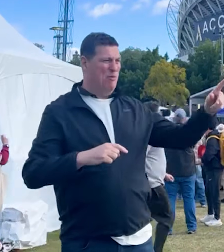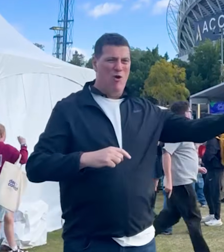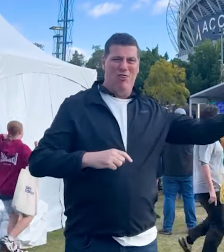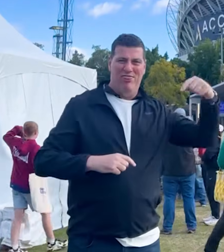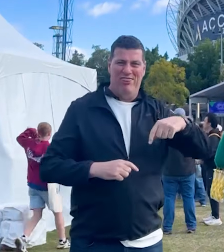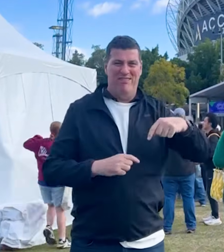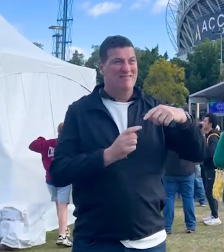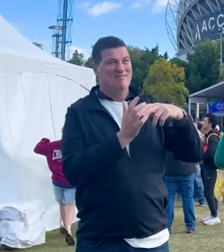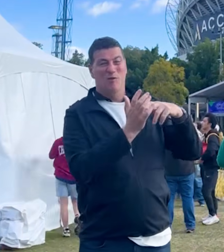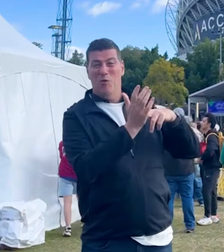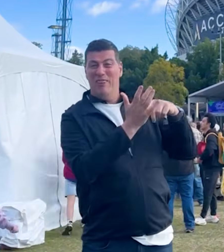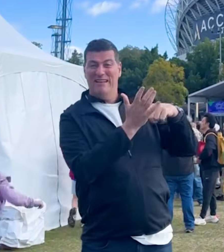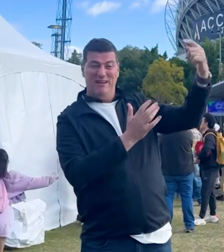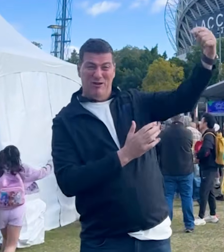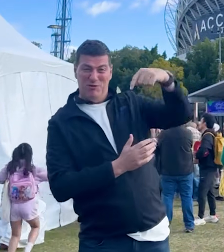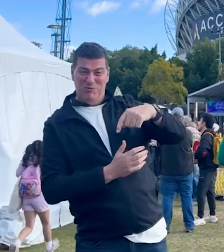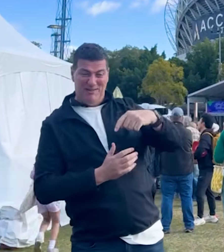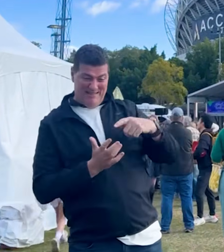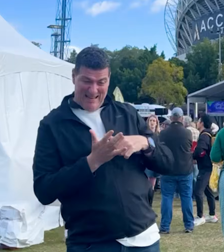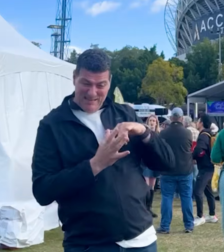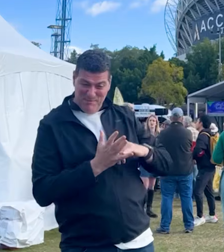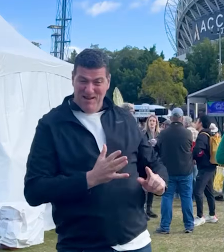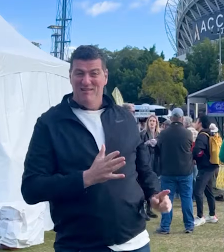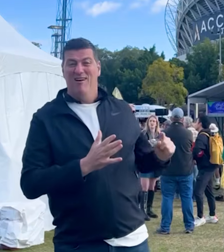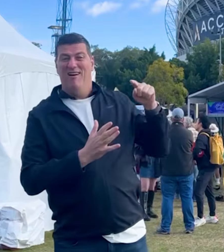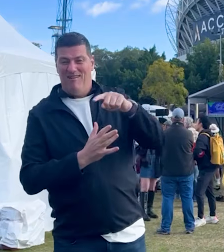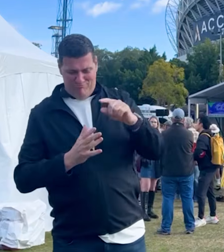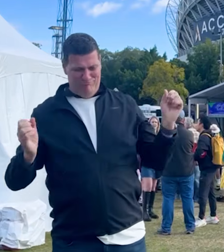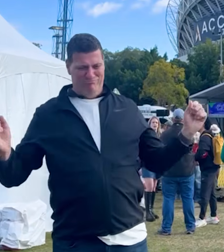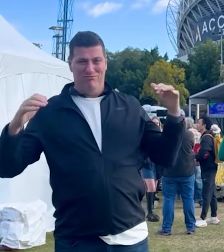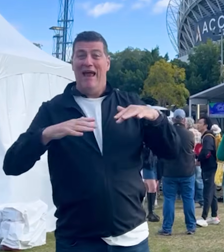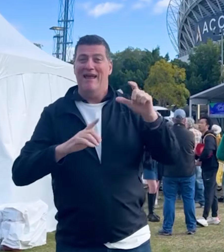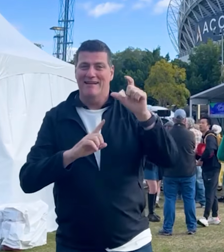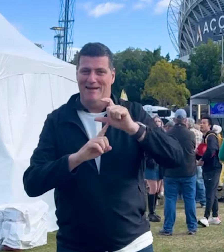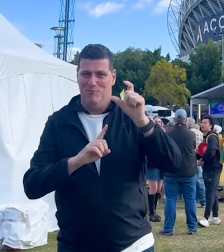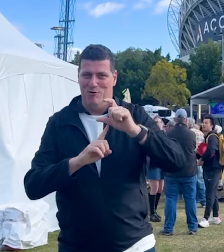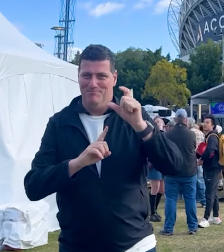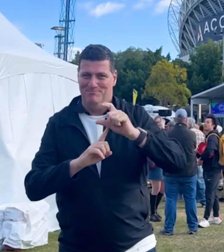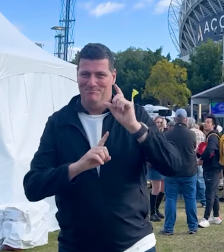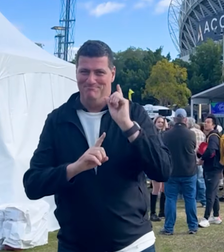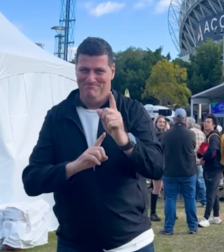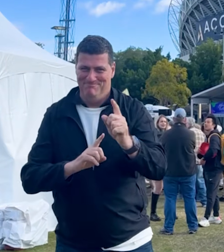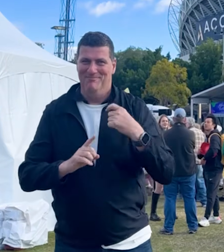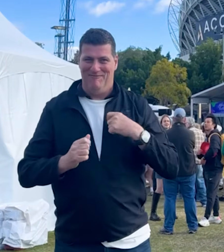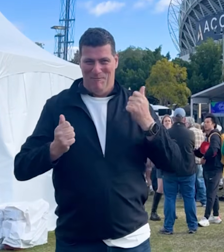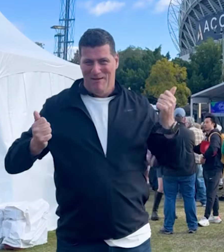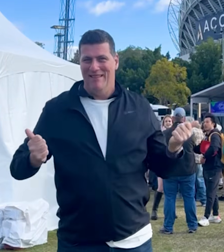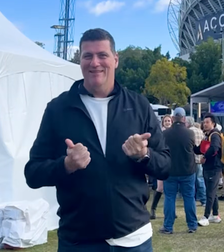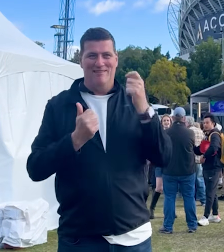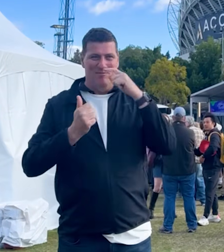Brisbane, Perth, the Northern Territory, Tasmania and Canberra. Let's not forget Canberra.